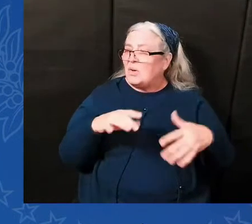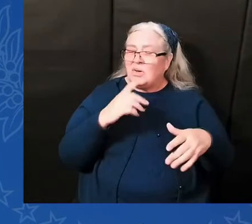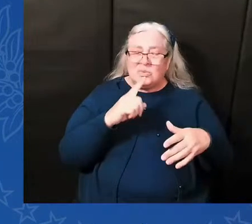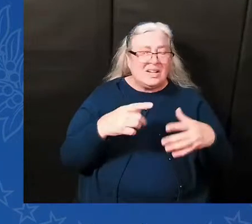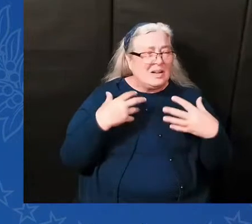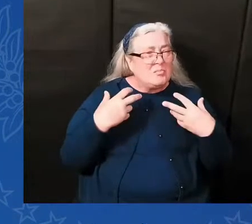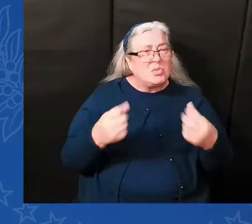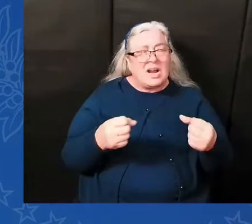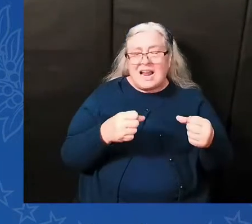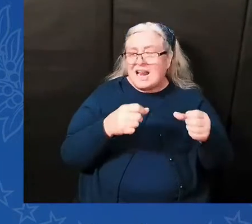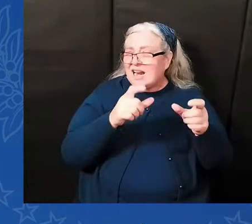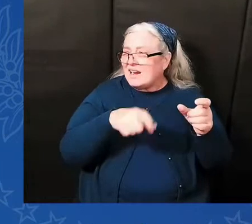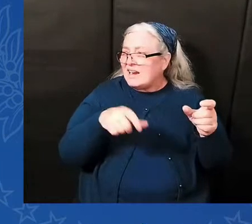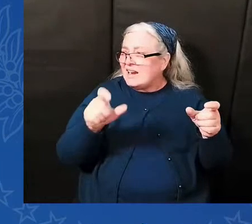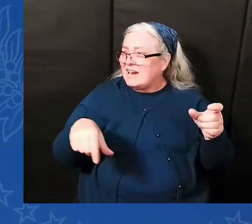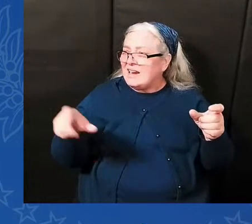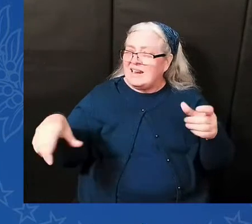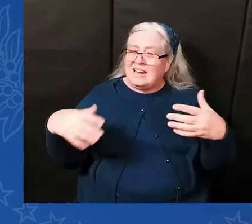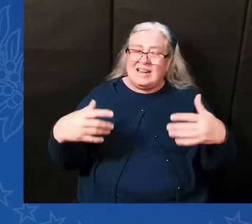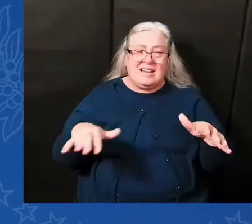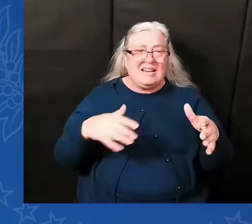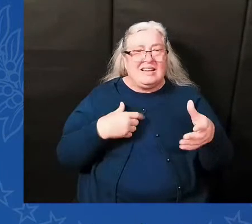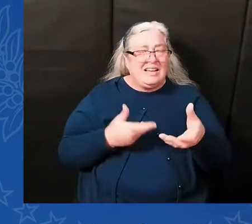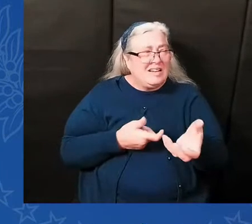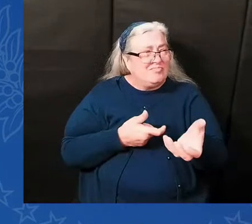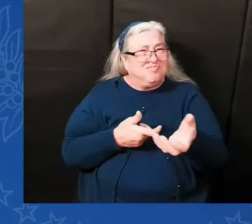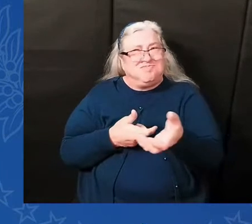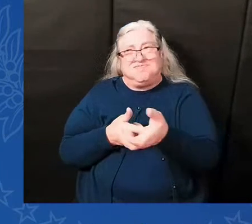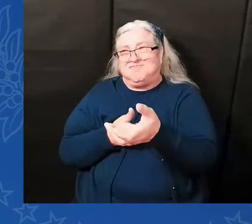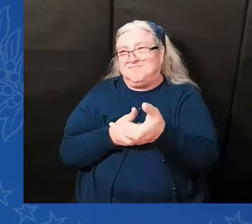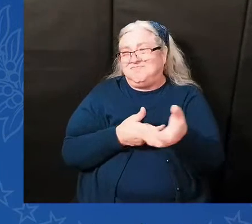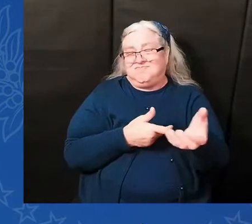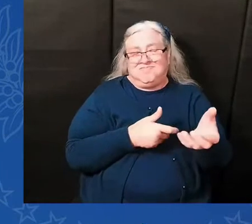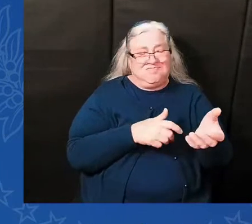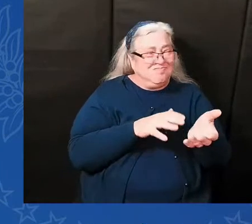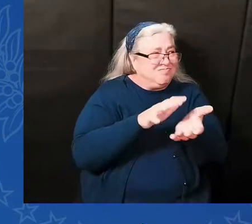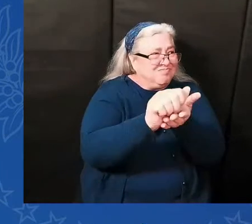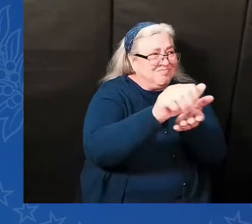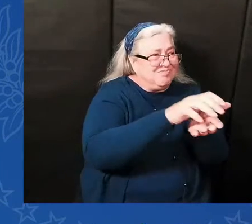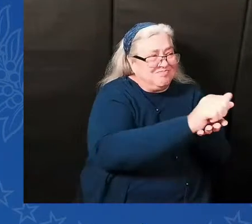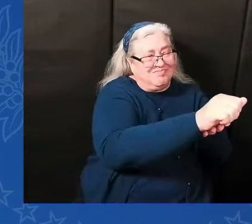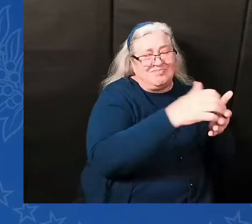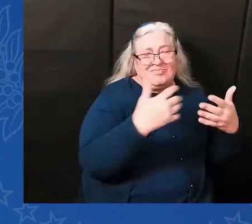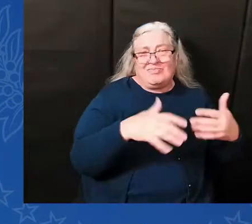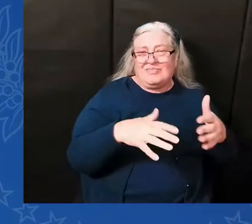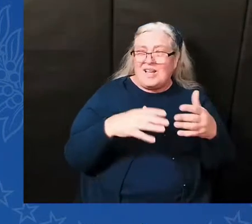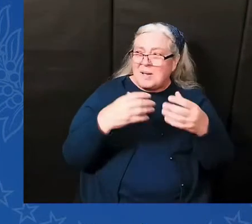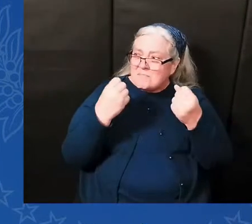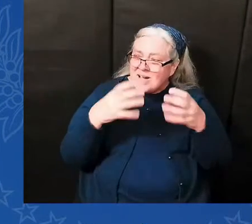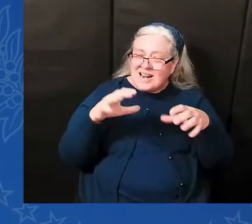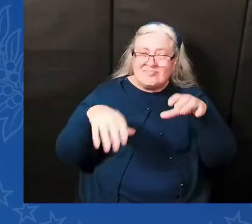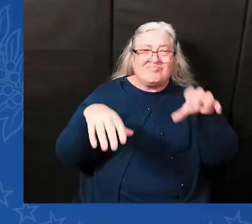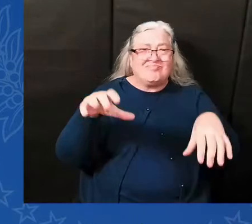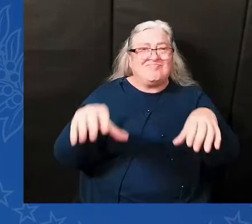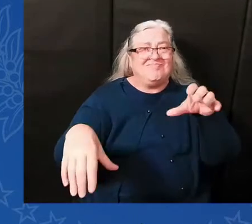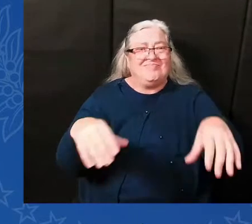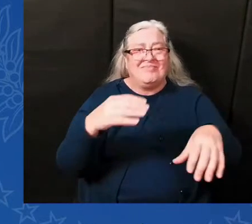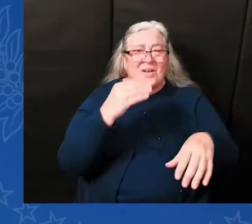This is National Fire Prevention Week, and the one thing we can do to make our j- -- your jobs safer is to prevent the fires in the first place.